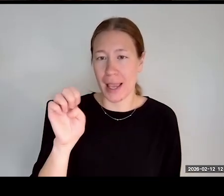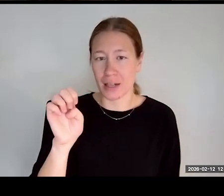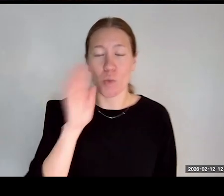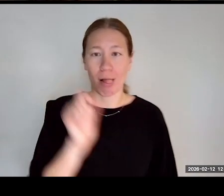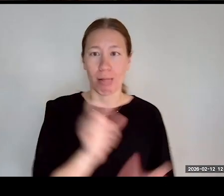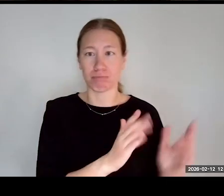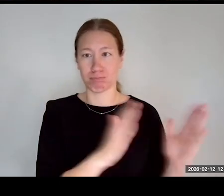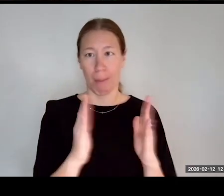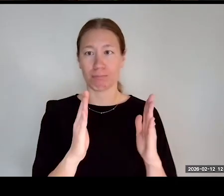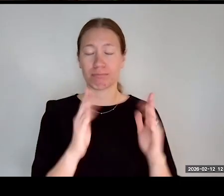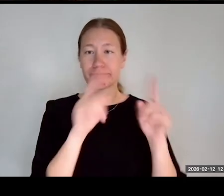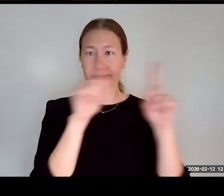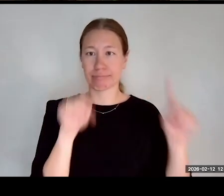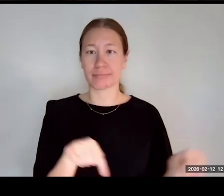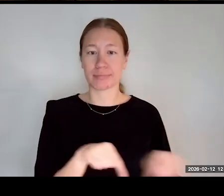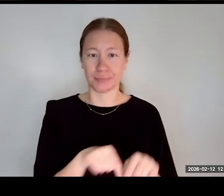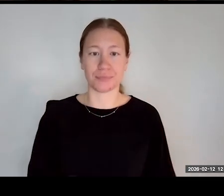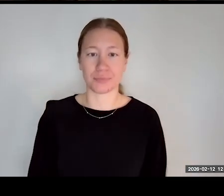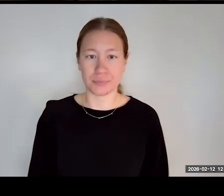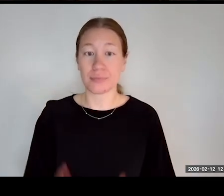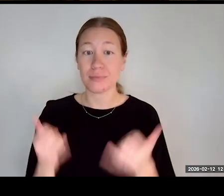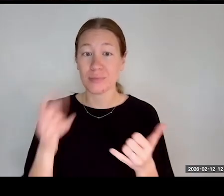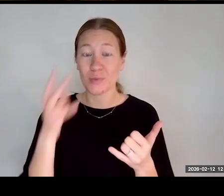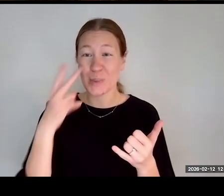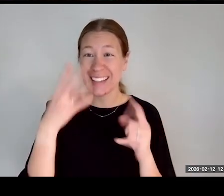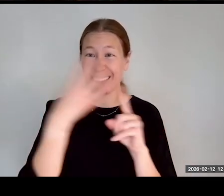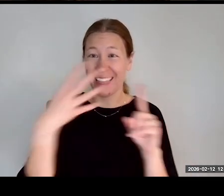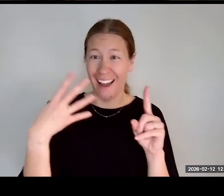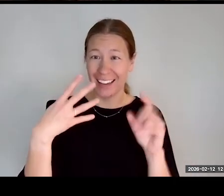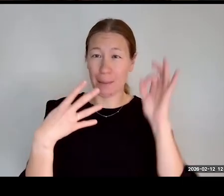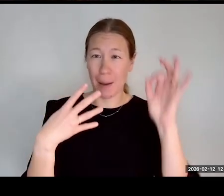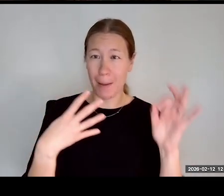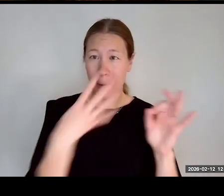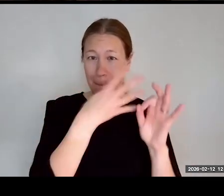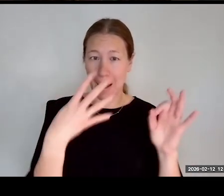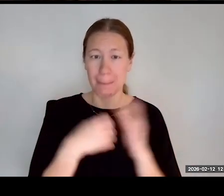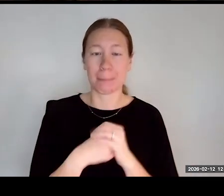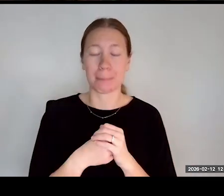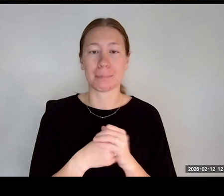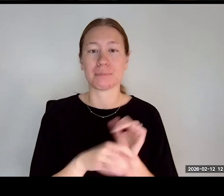there is a tab called document map and I'm gonna open that up. Right now my document map is empty,